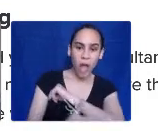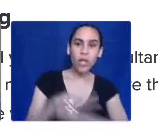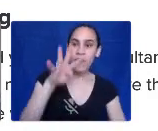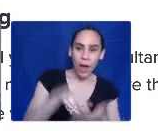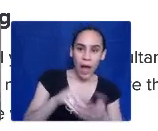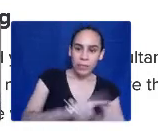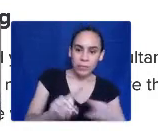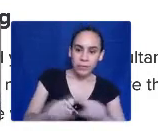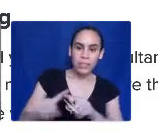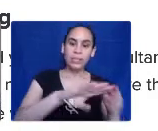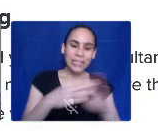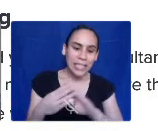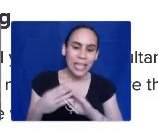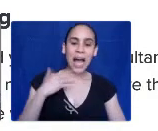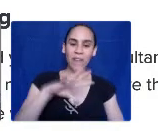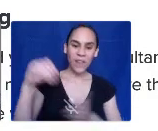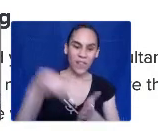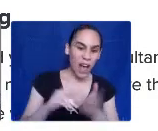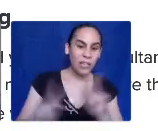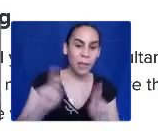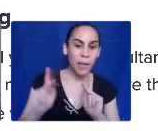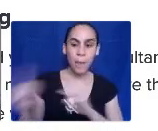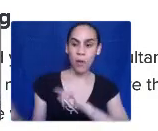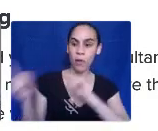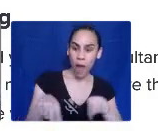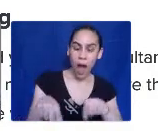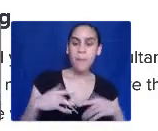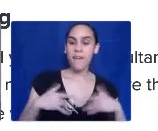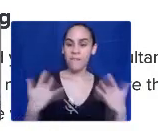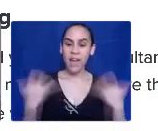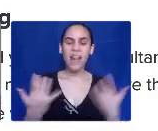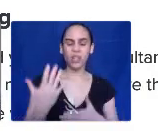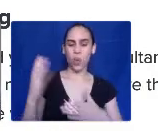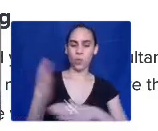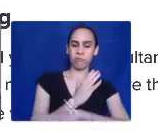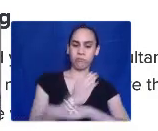we had over 50 000 people come to our events right so scale is your impact a budget i manage a 500